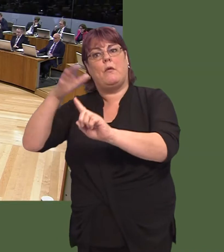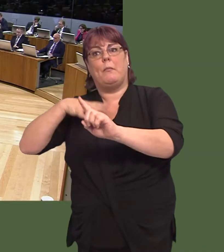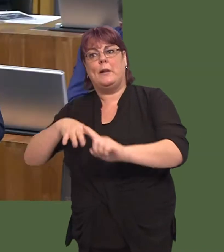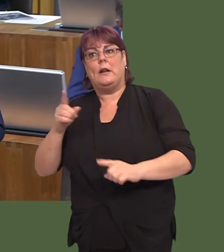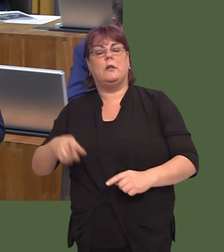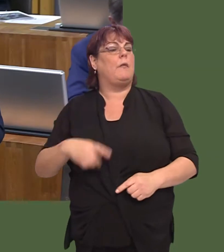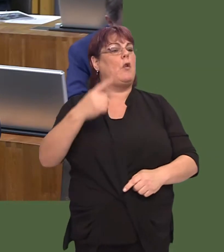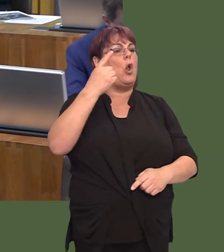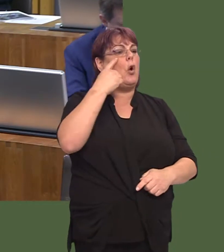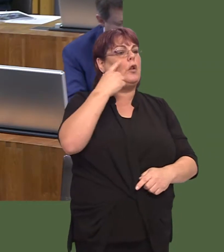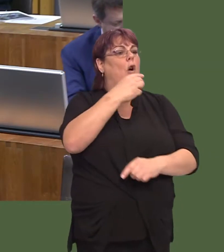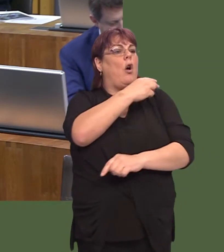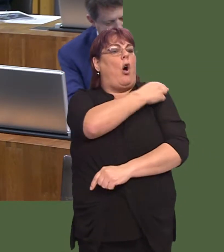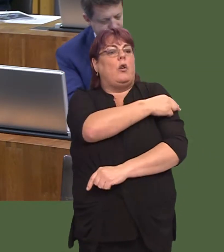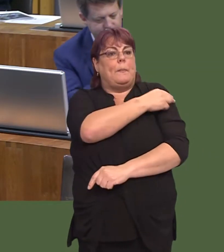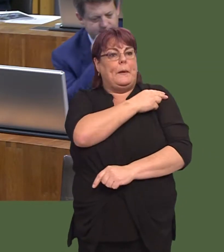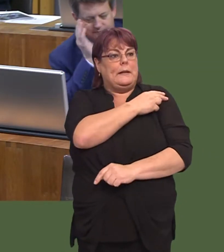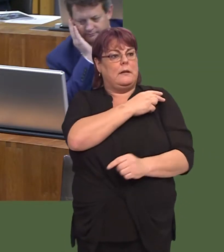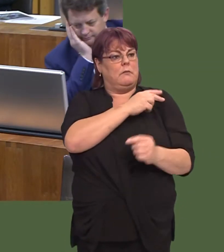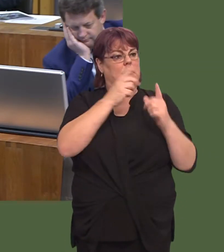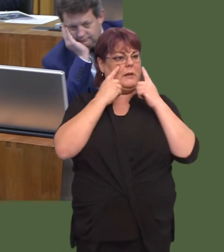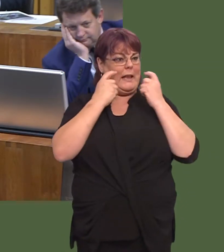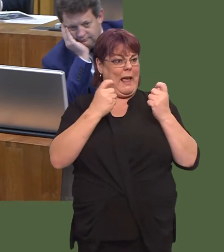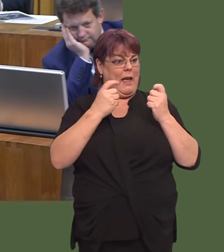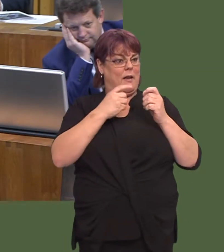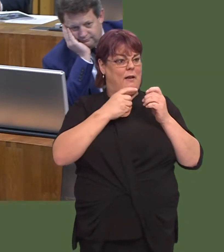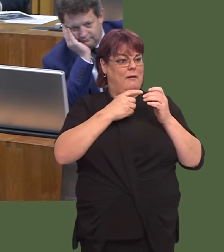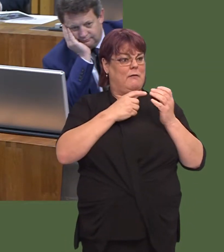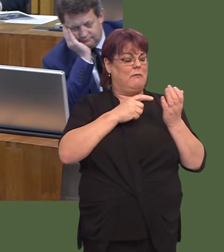Wales, that is something that we welcomeówhat the report said.